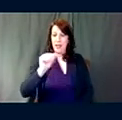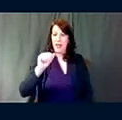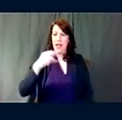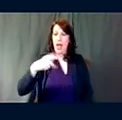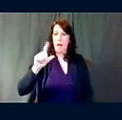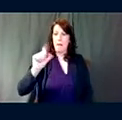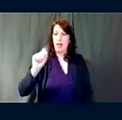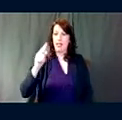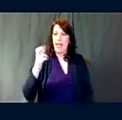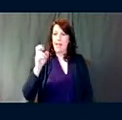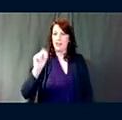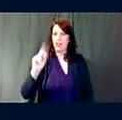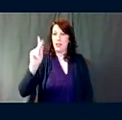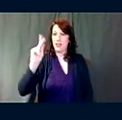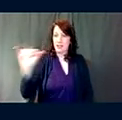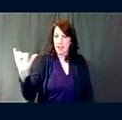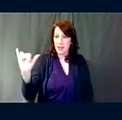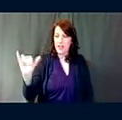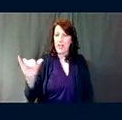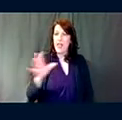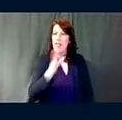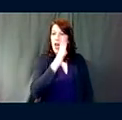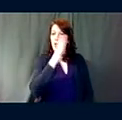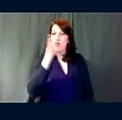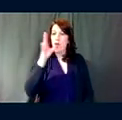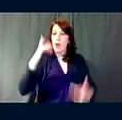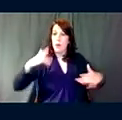IN MY FIELD SETTING, IN APPALACHIAN KENTUCKY AND RURAL